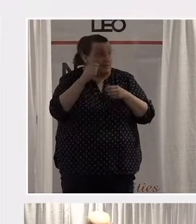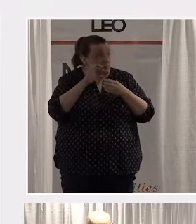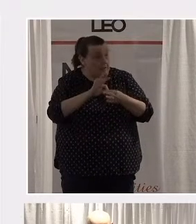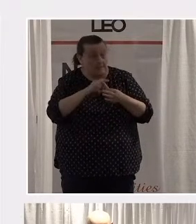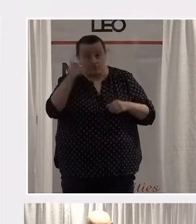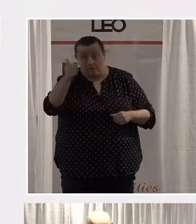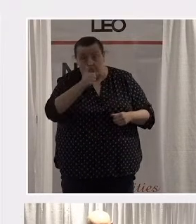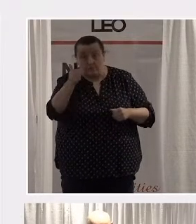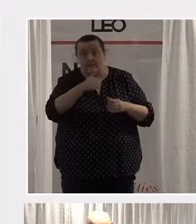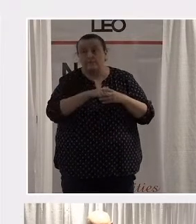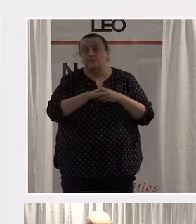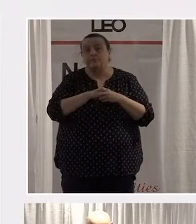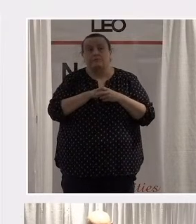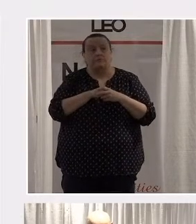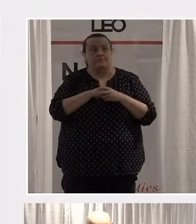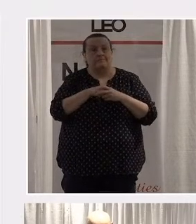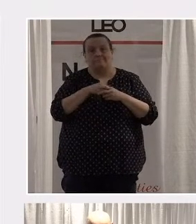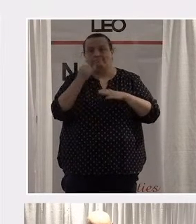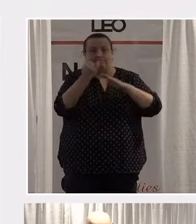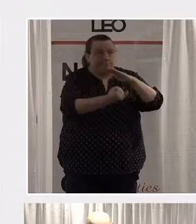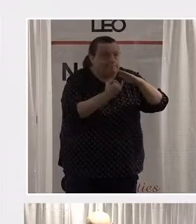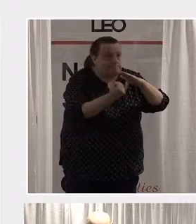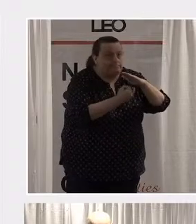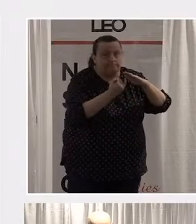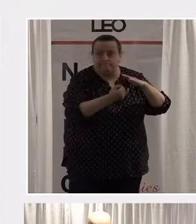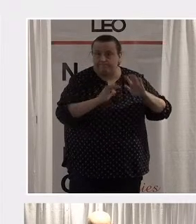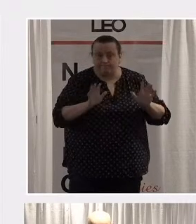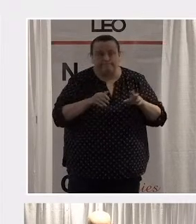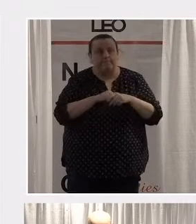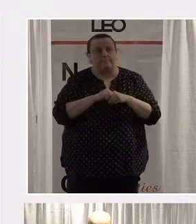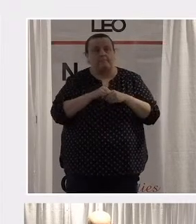SOCIAL ISOLATION, AND FINANCIAL CONSTRAINTS